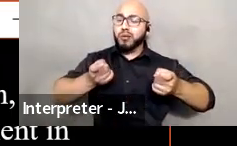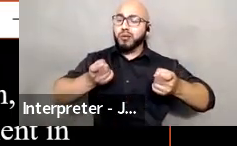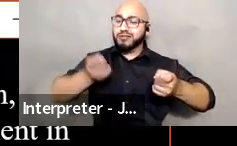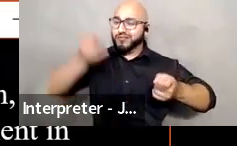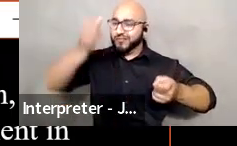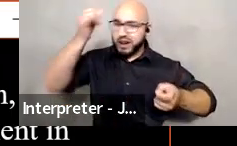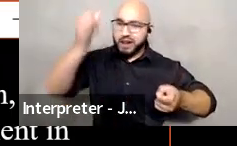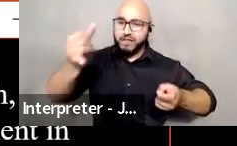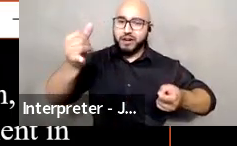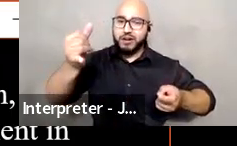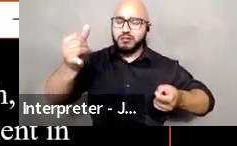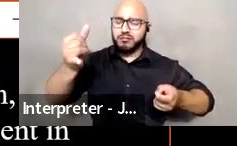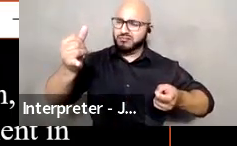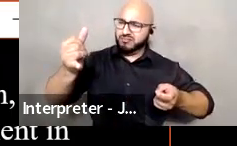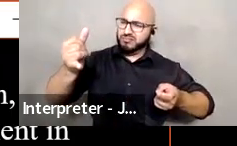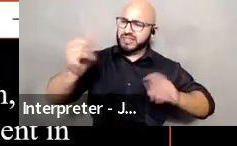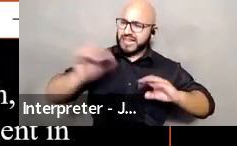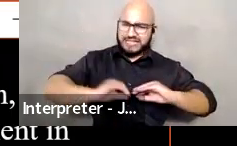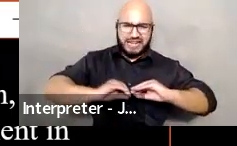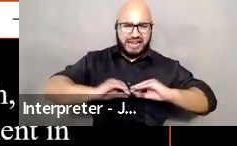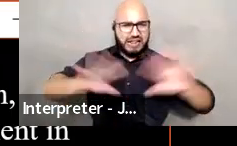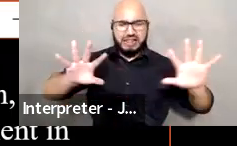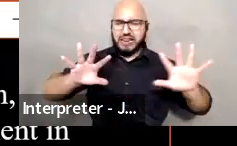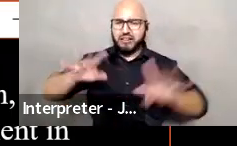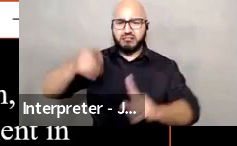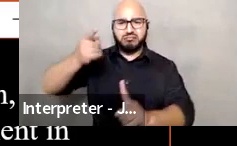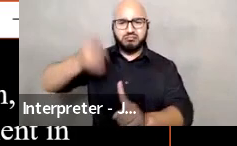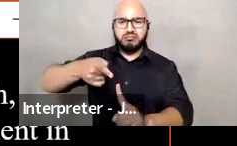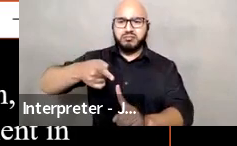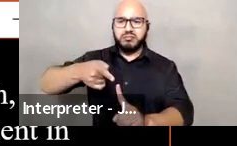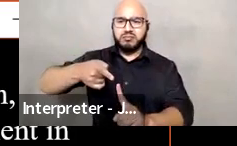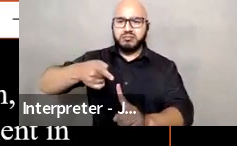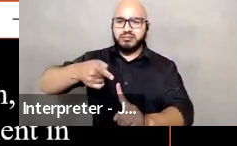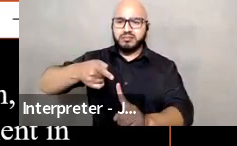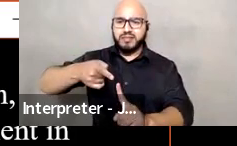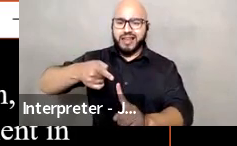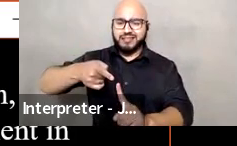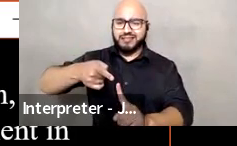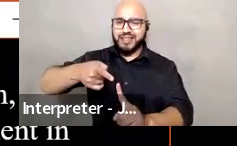That's a clear statement. That this is a middle finger to black people.